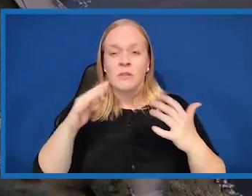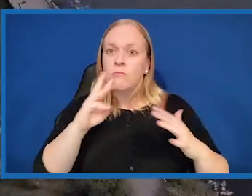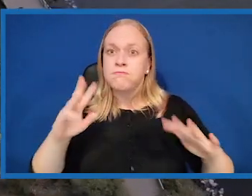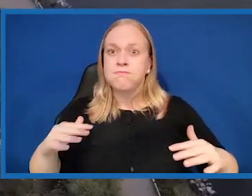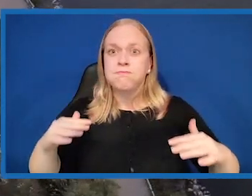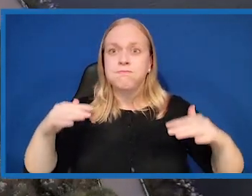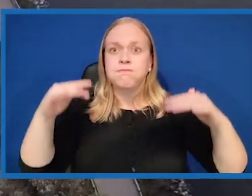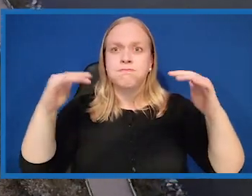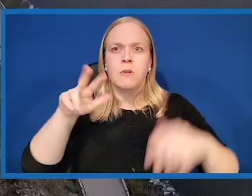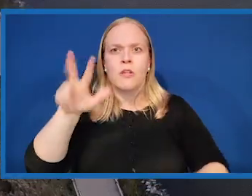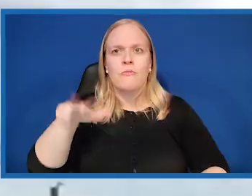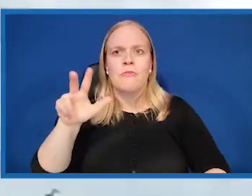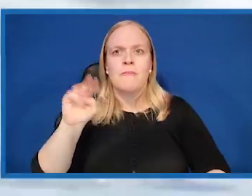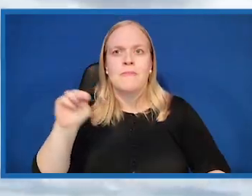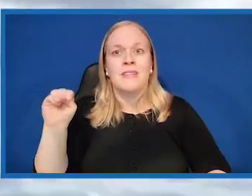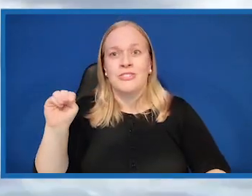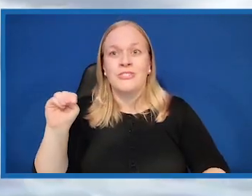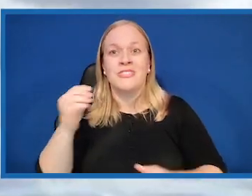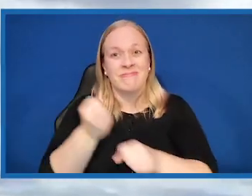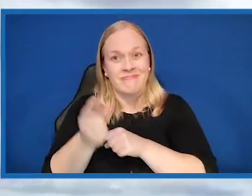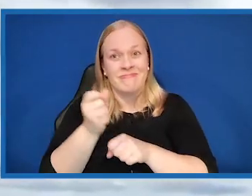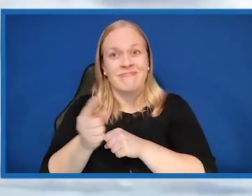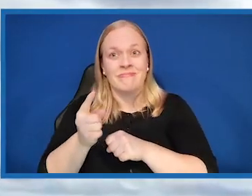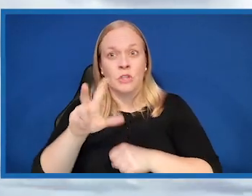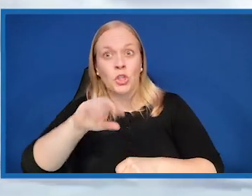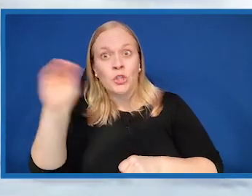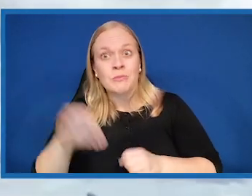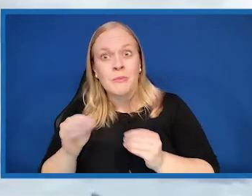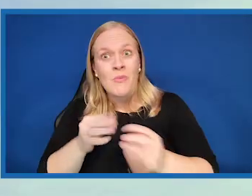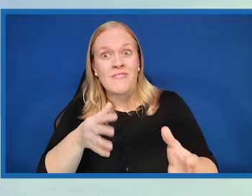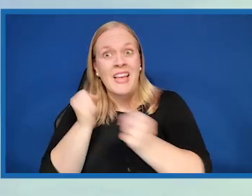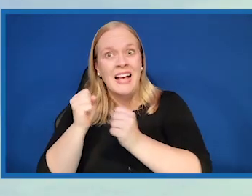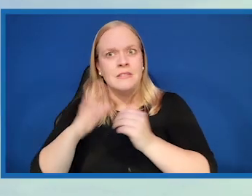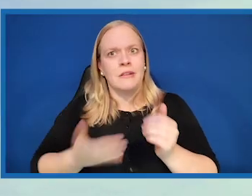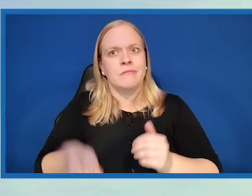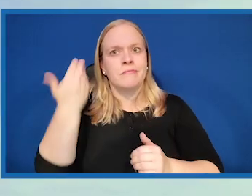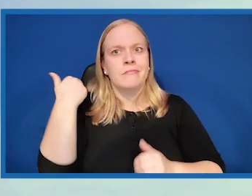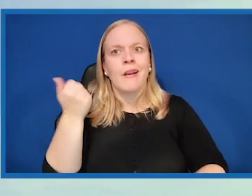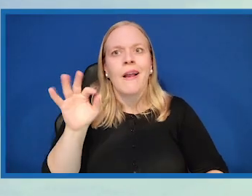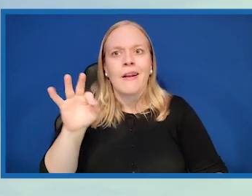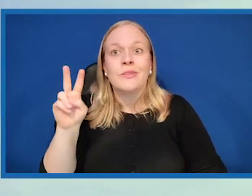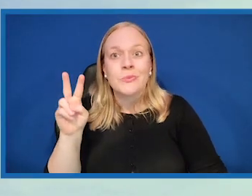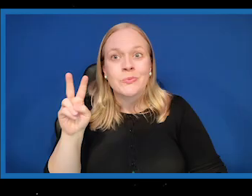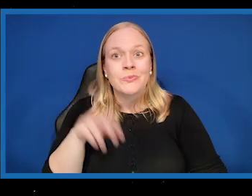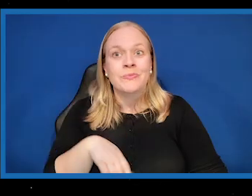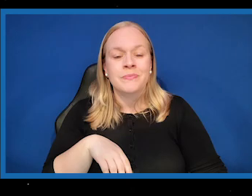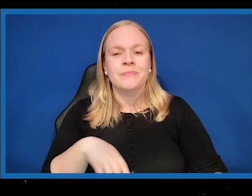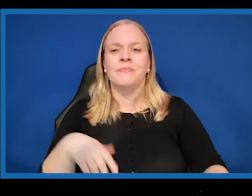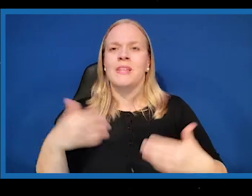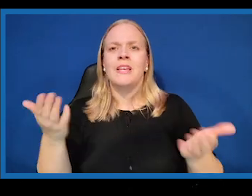30% FASTER THAN IN 1992. HERE AT NASA WE'RE USING SATELLITES, LIKE THE NEW